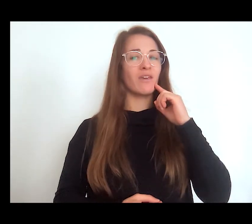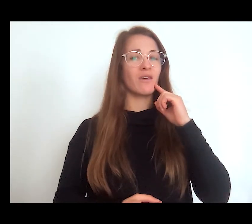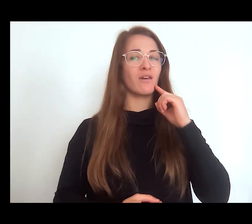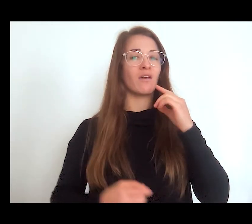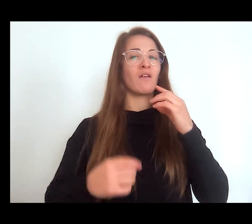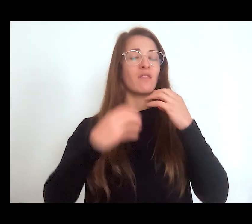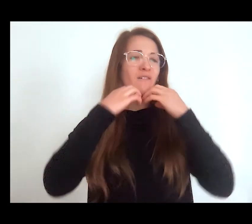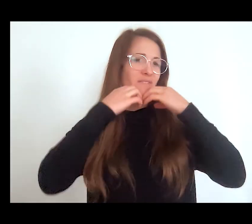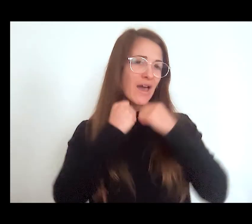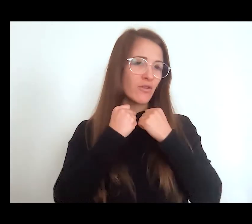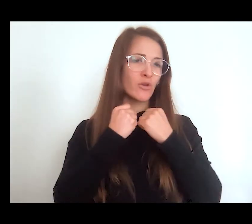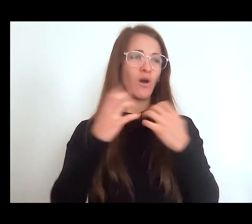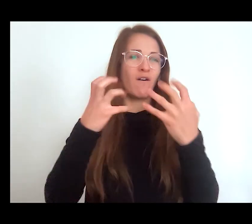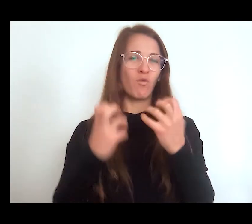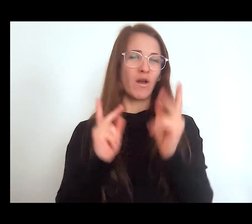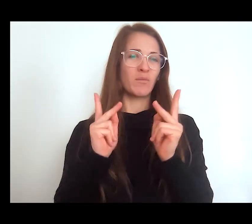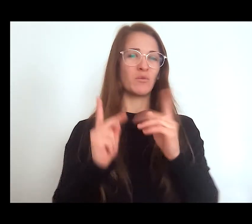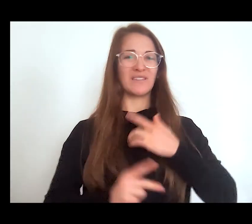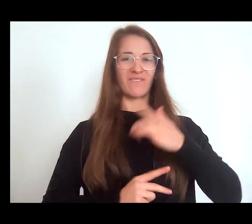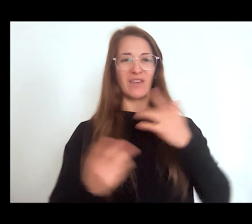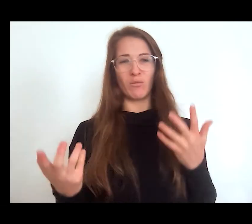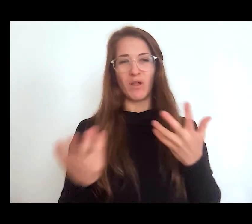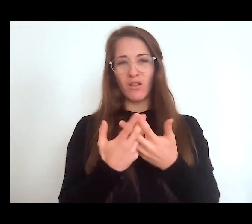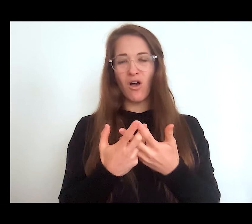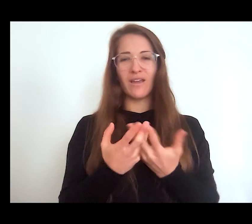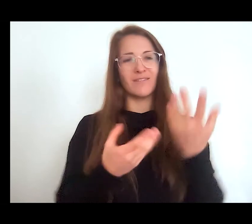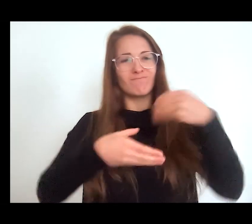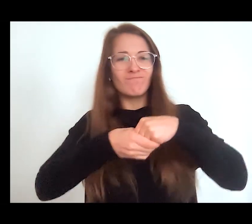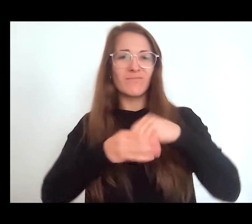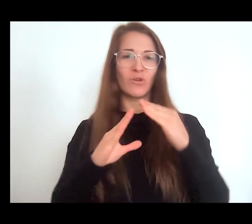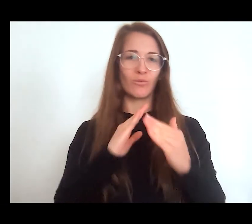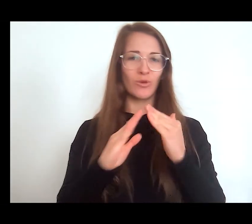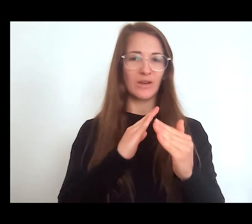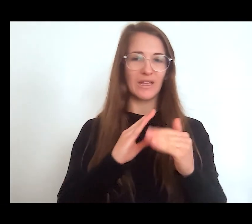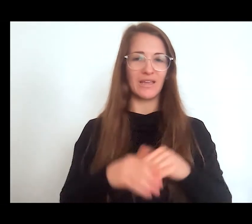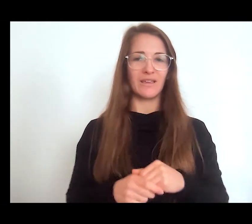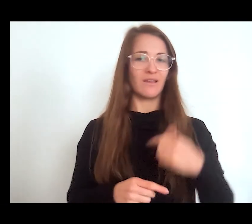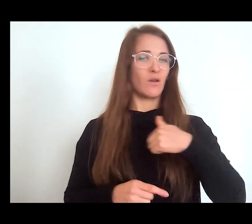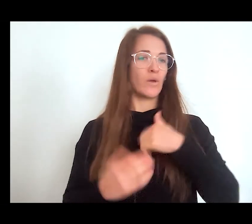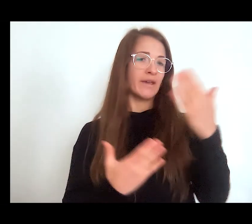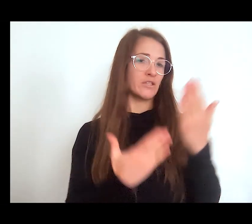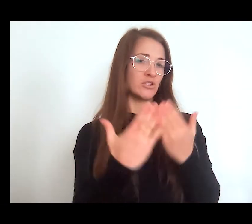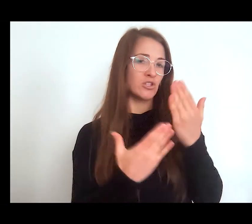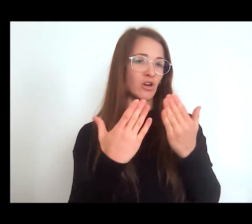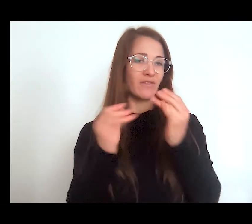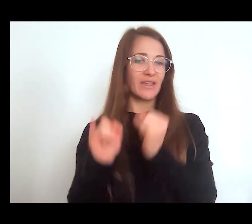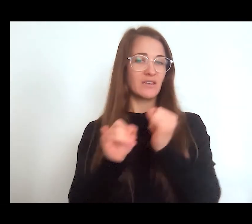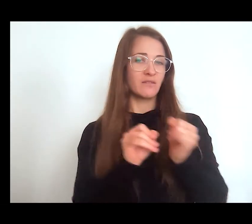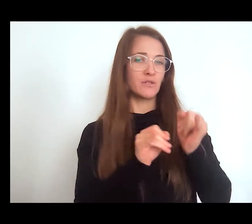I FEEL THAT THE VALUE OF WANTING PEOPLE TO FEEL BELONGED AND PART OF A COMMUNITY.